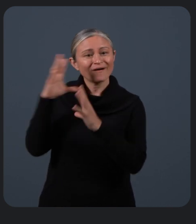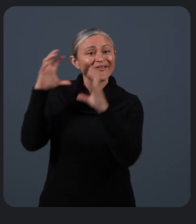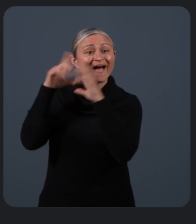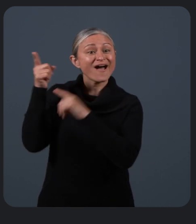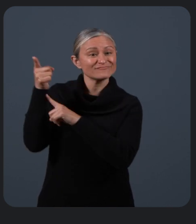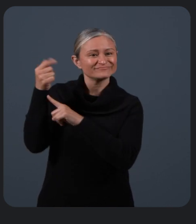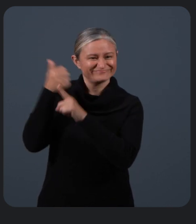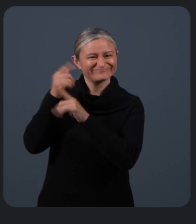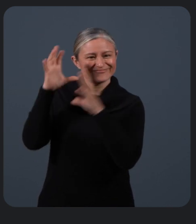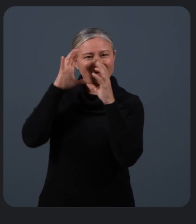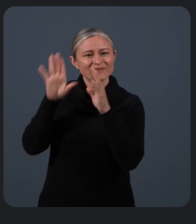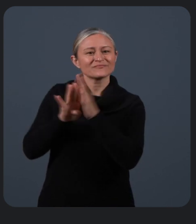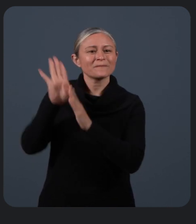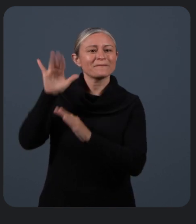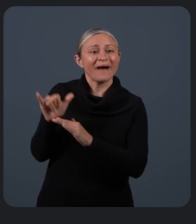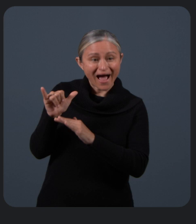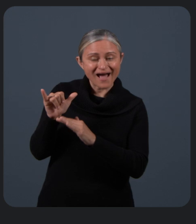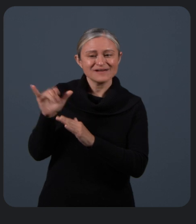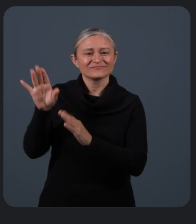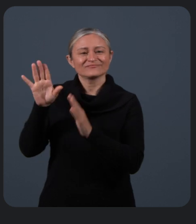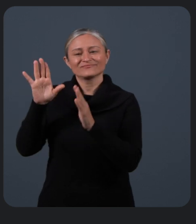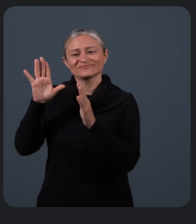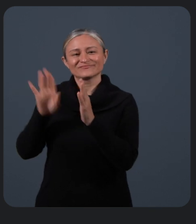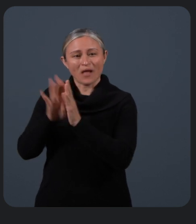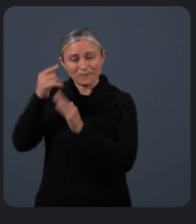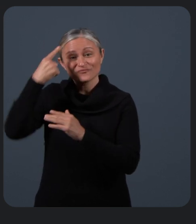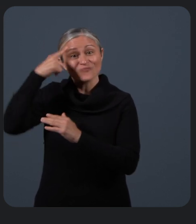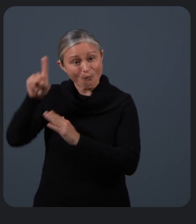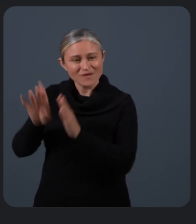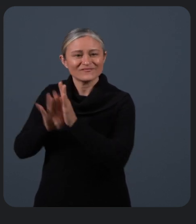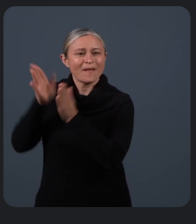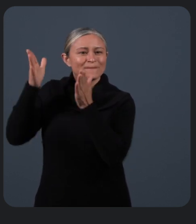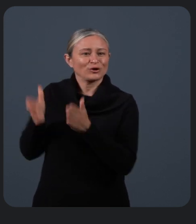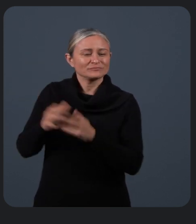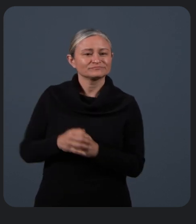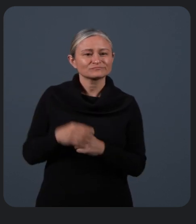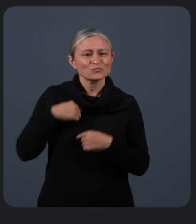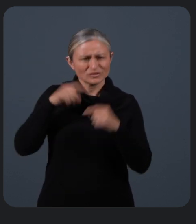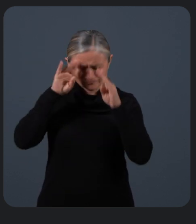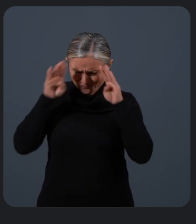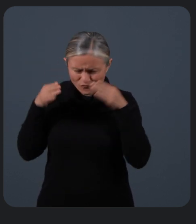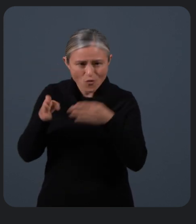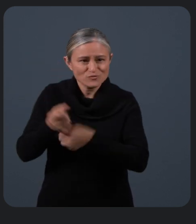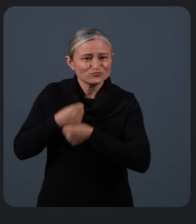by developers for developers. We focus on creating intuitive experiences